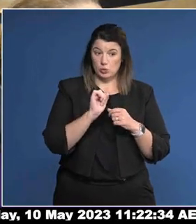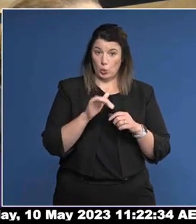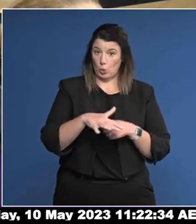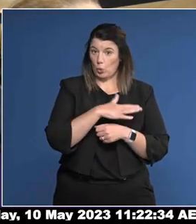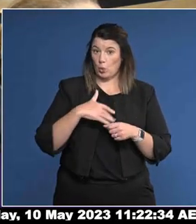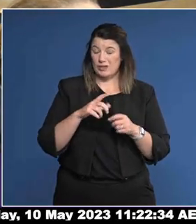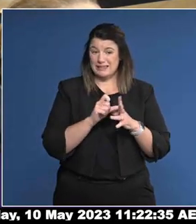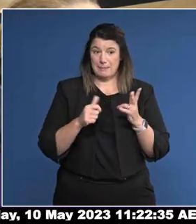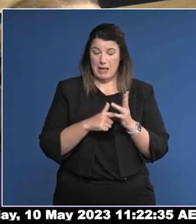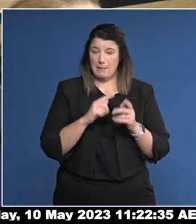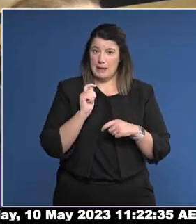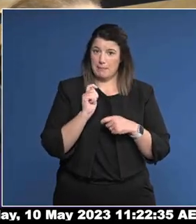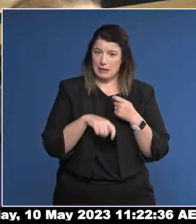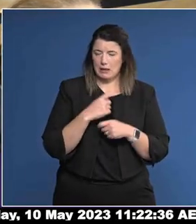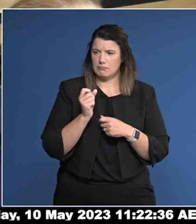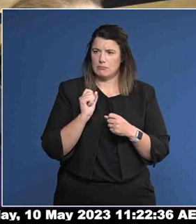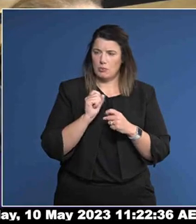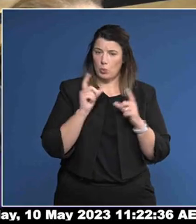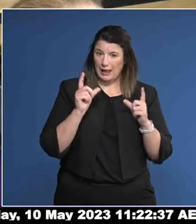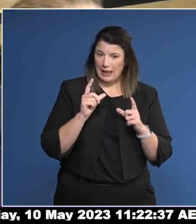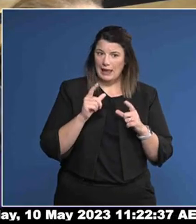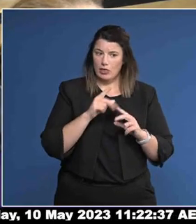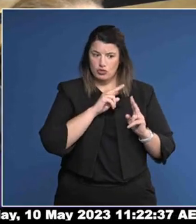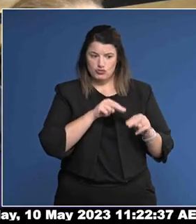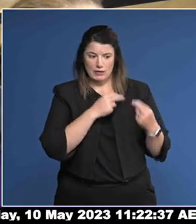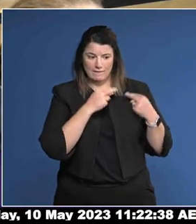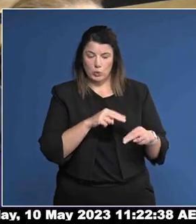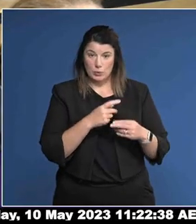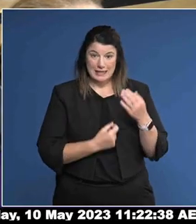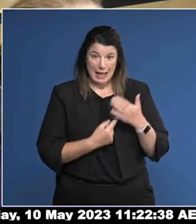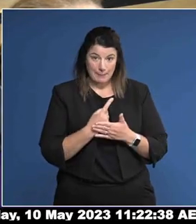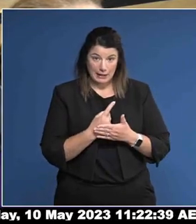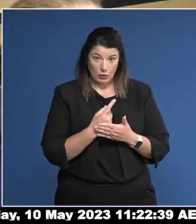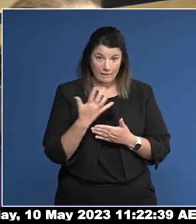that review was being conducted? I - Was it on 5 June when you received the letter?